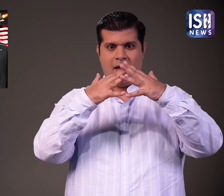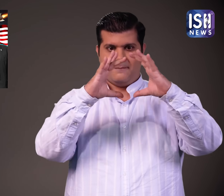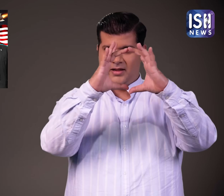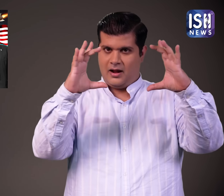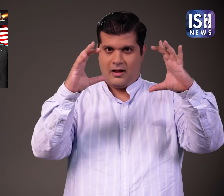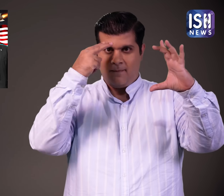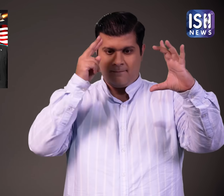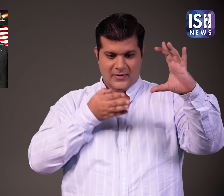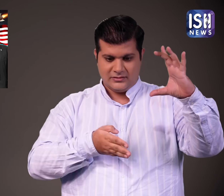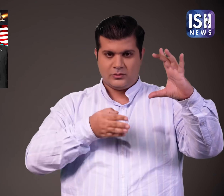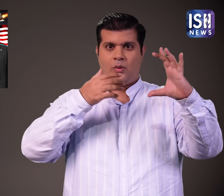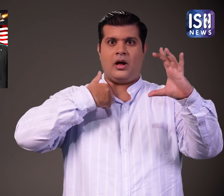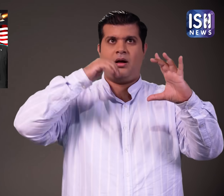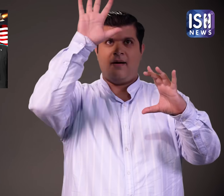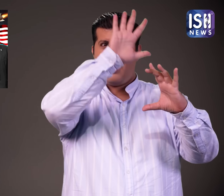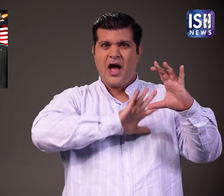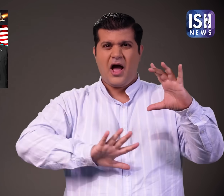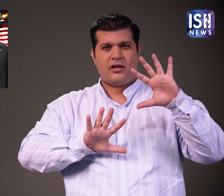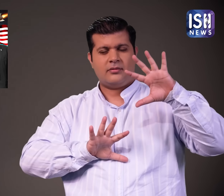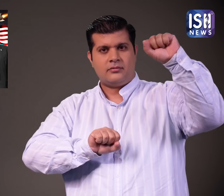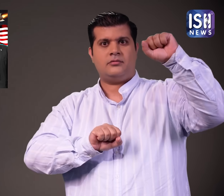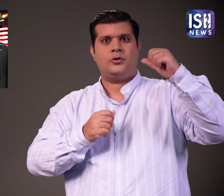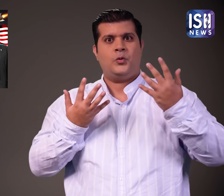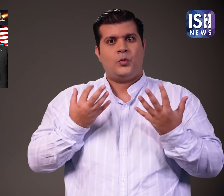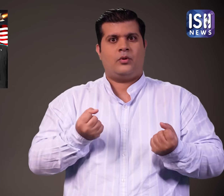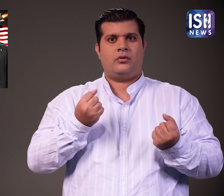His vision is to have the U.S. cover both the northern and southern borders effectively turning the entire stretch into American land.